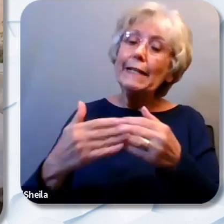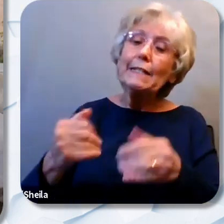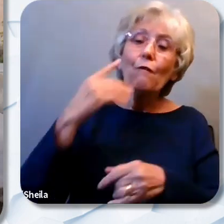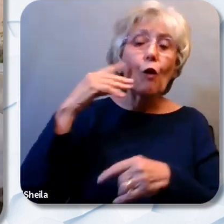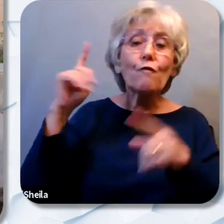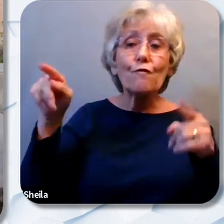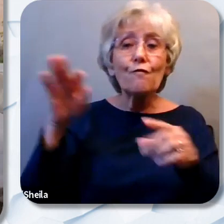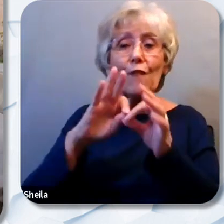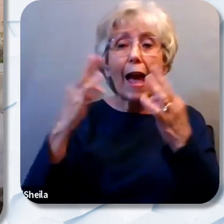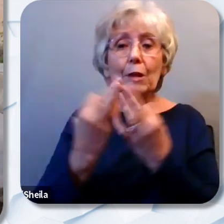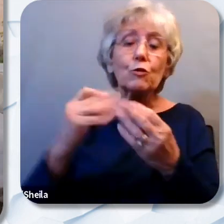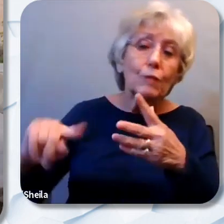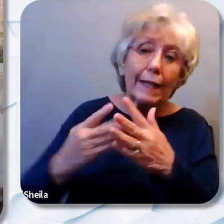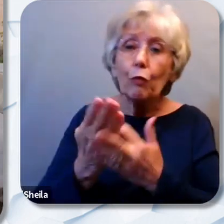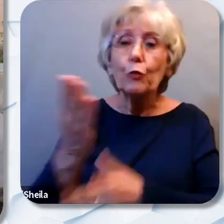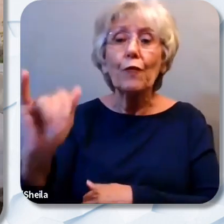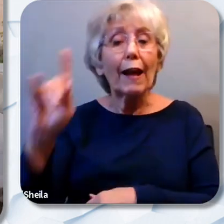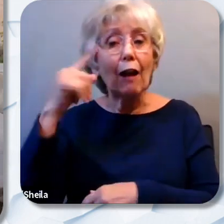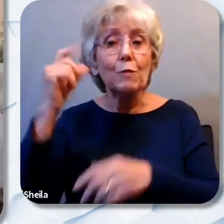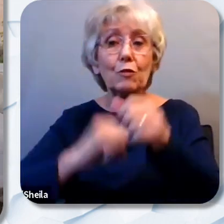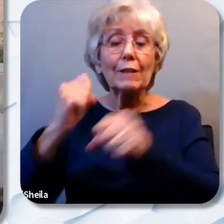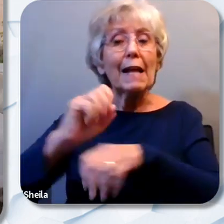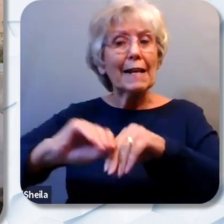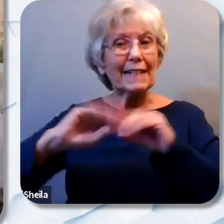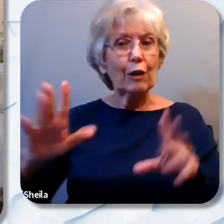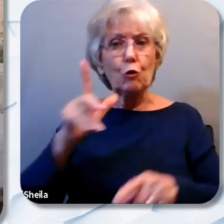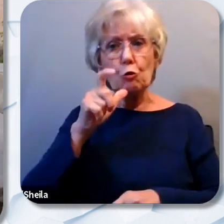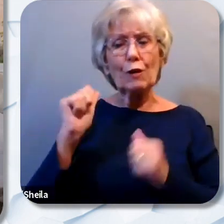your governance structure it's very clear, you know what who is eligible for a lot, and when.